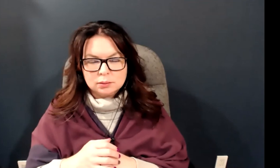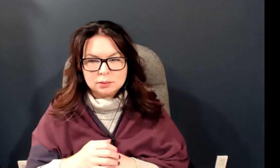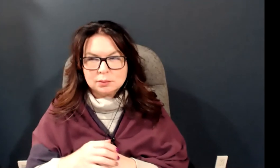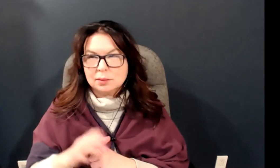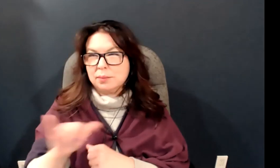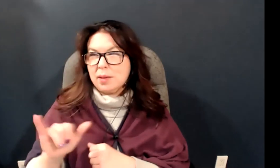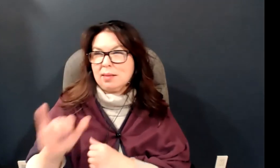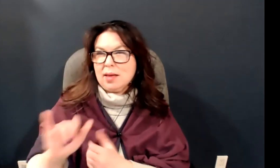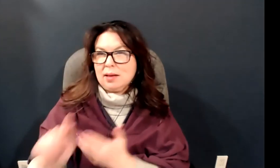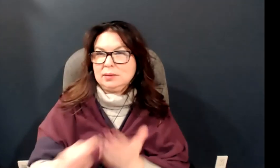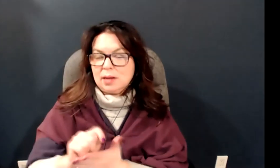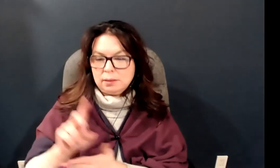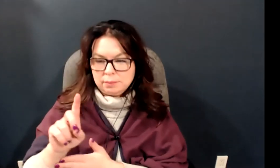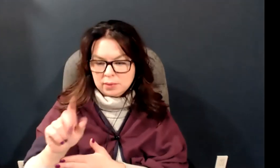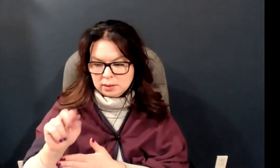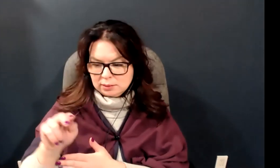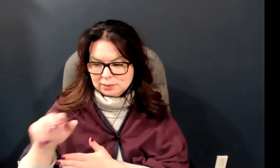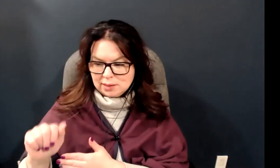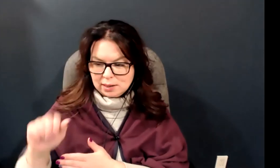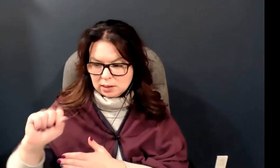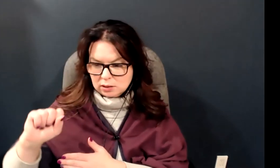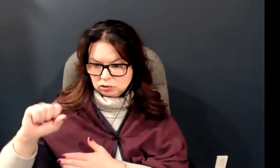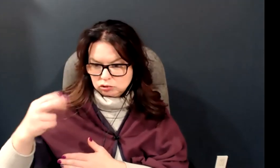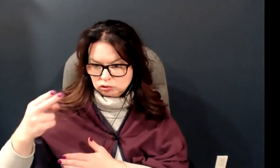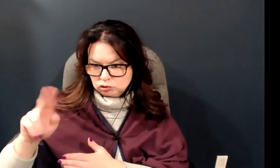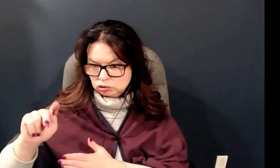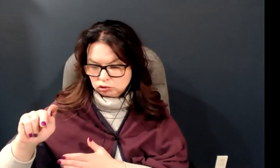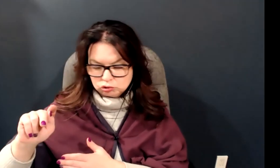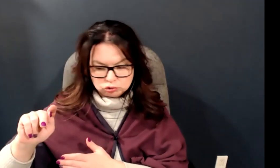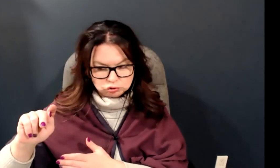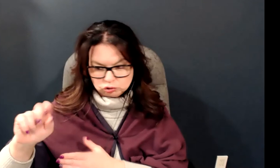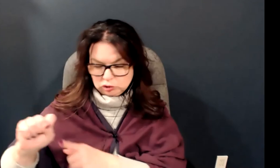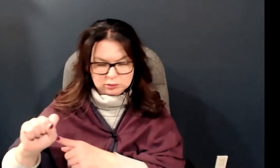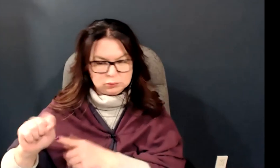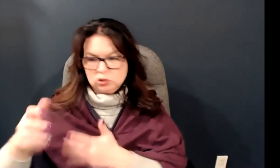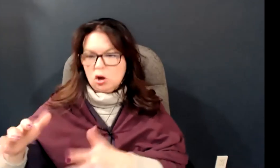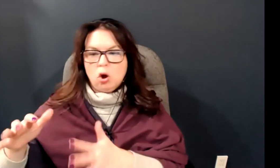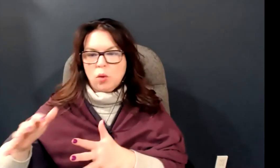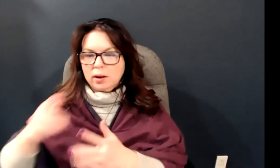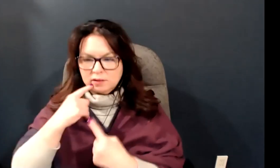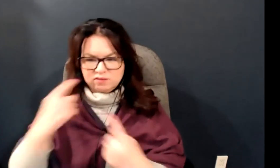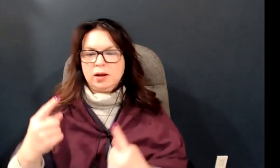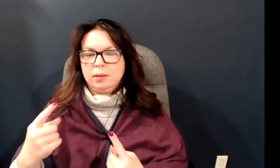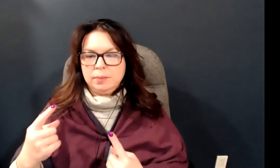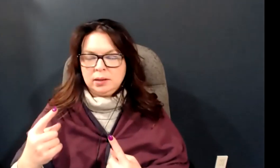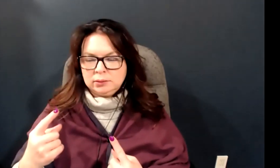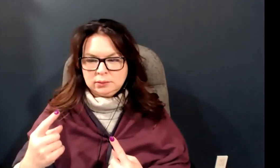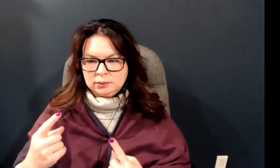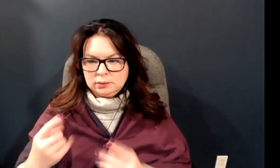it's moving and interesting. It's just been so interesting to be able to watch you thinking through, the former you, you know what I mean?